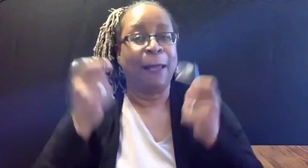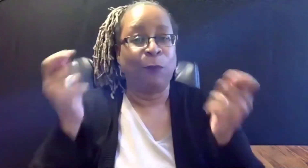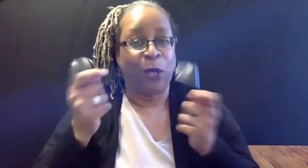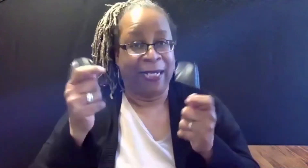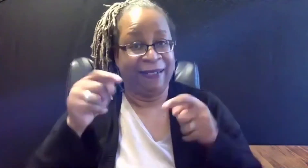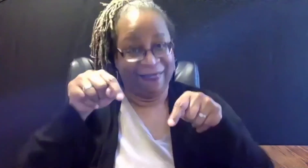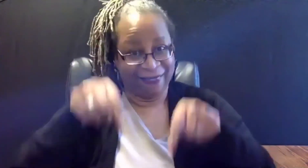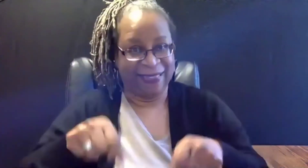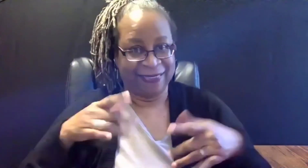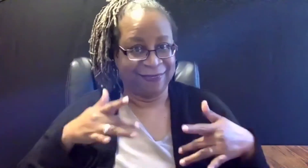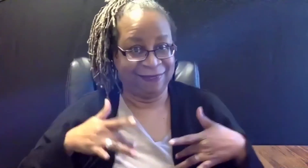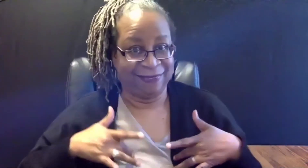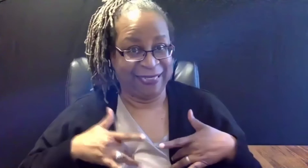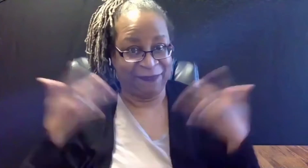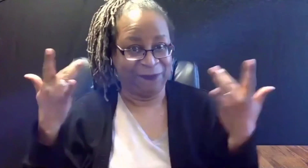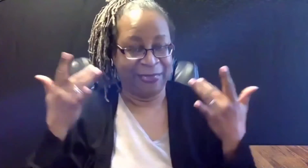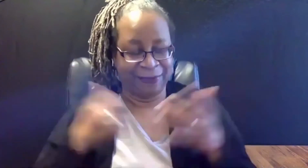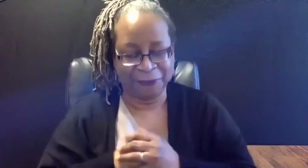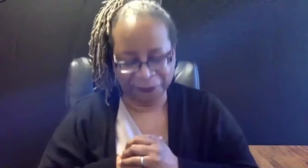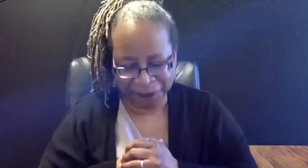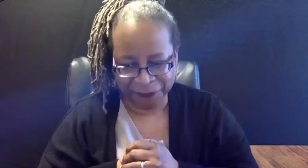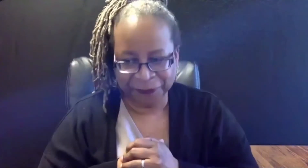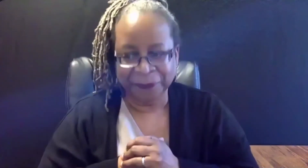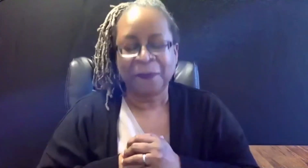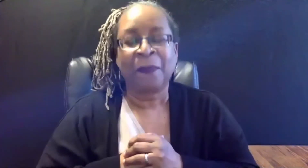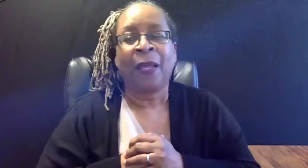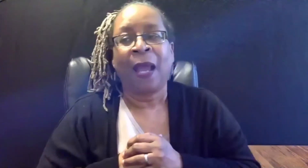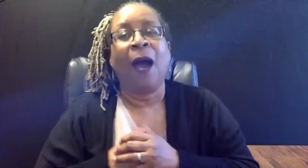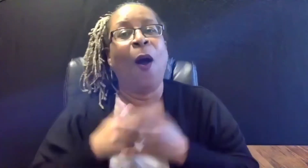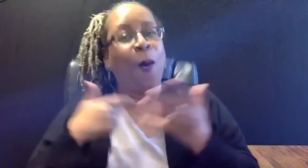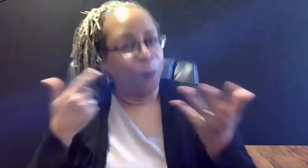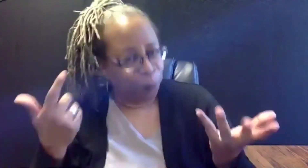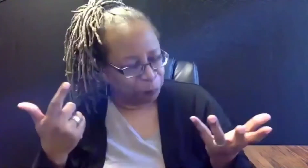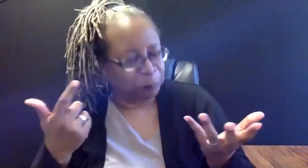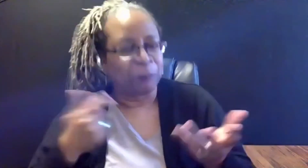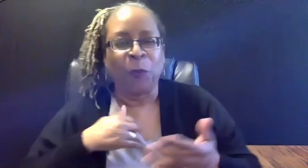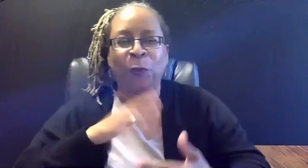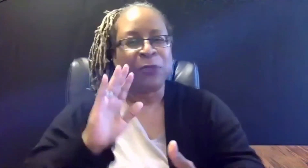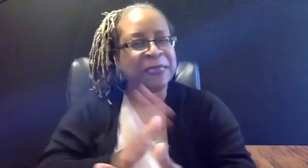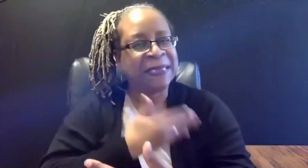to emcee the ceremony that we had that year. And it was a big, important event.